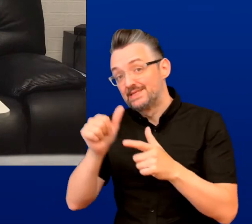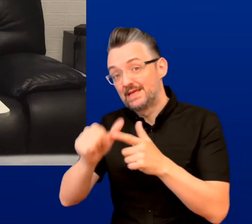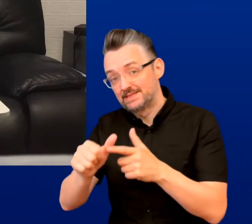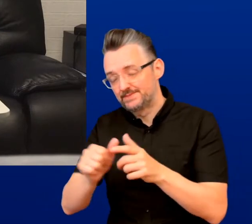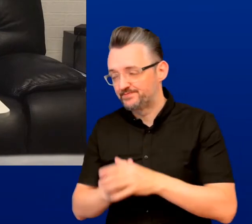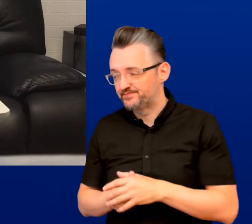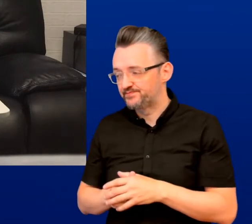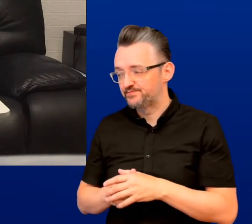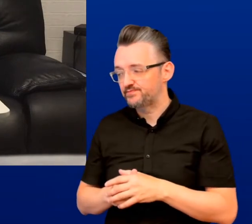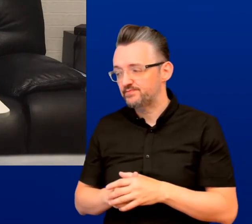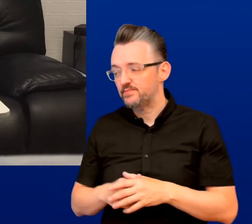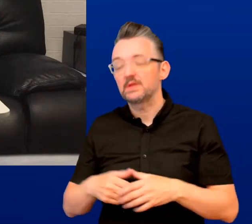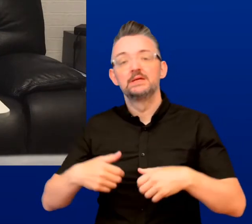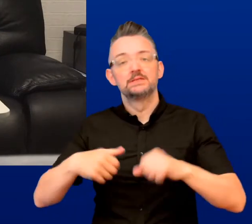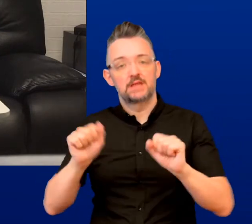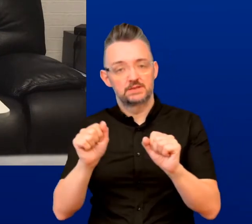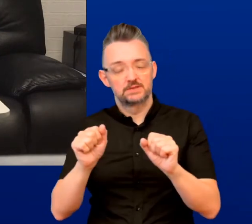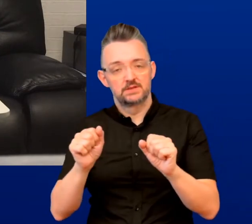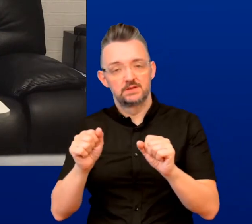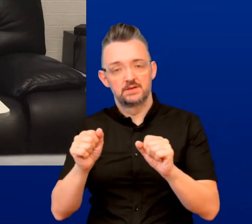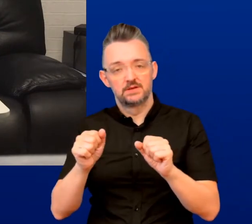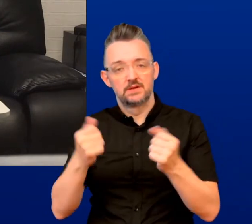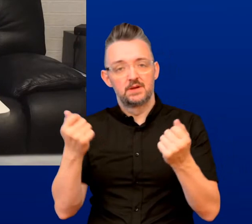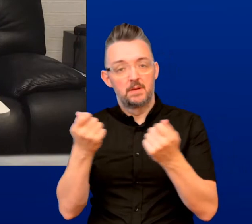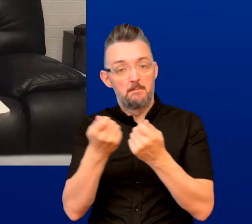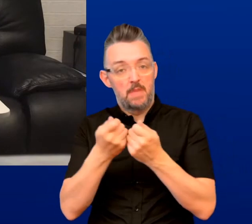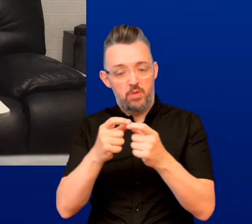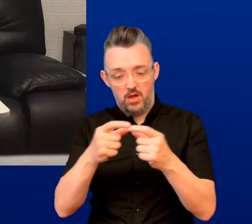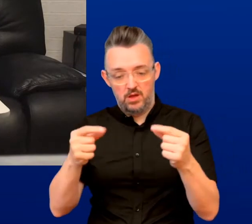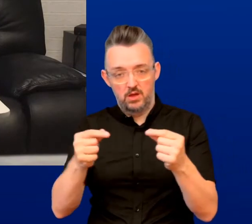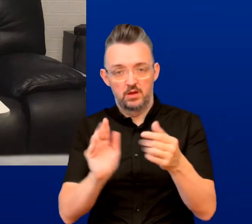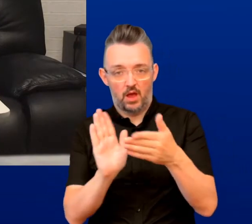covering the bowl with the newspaper.